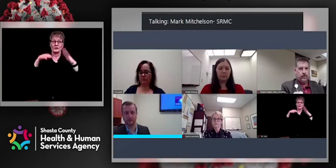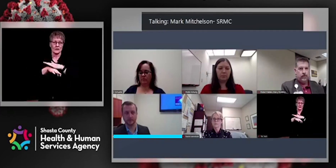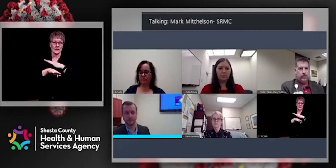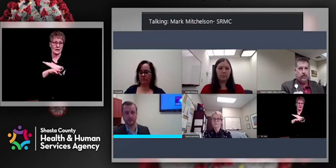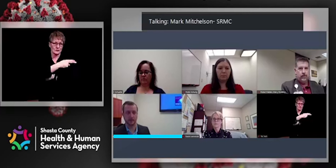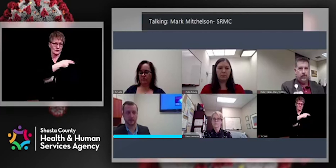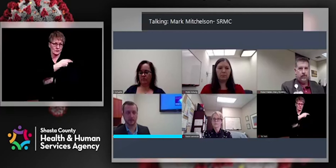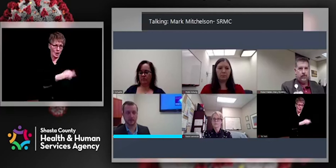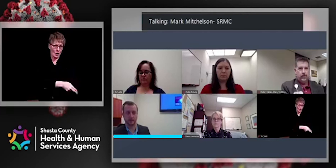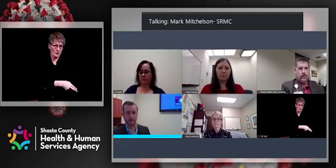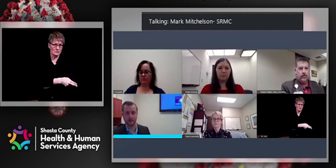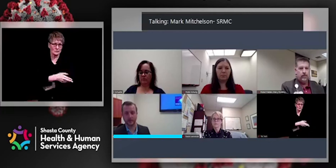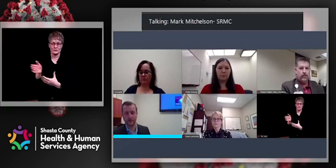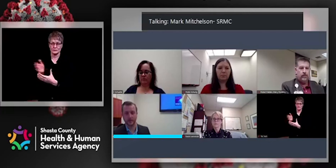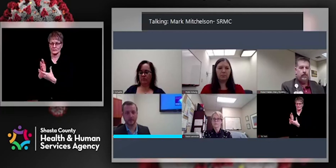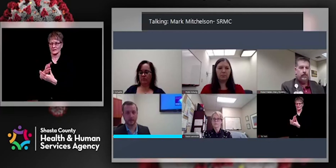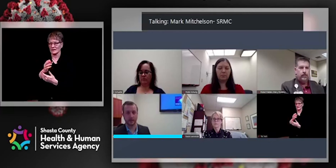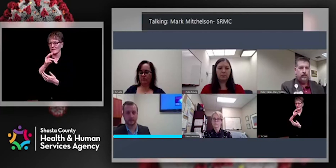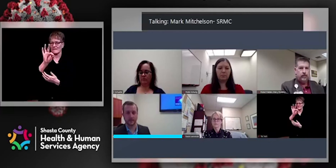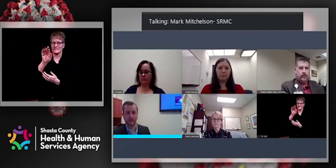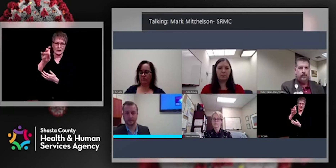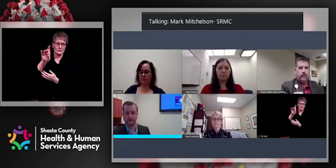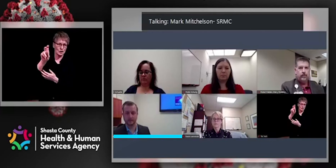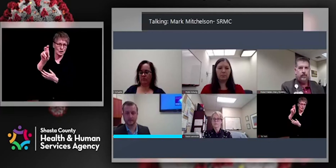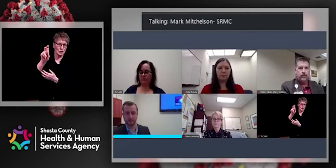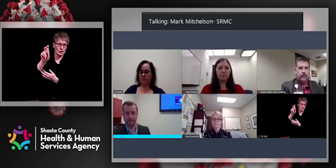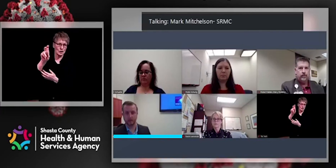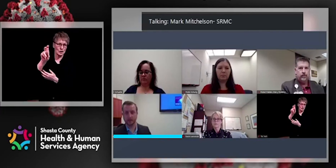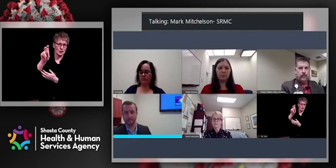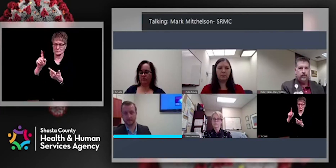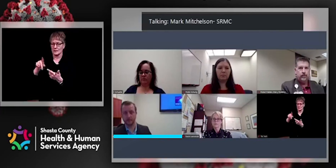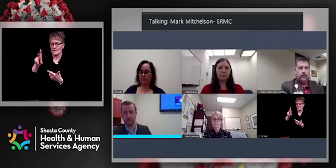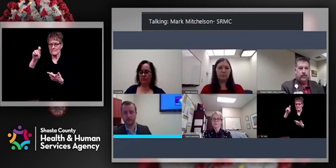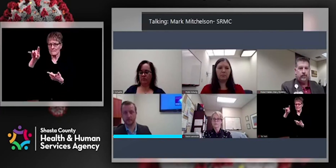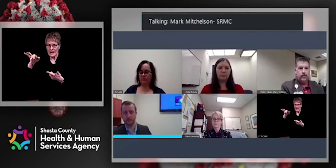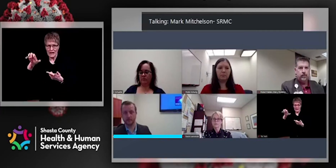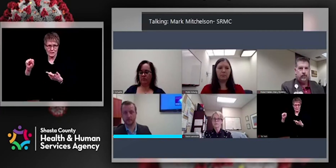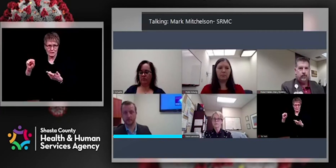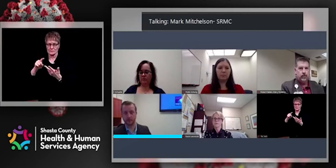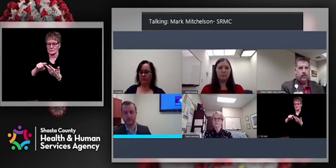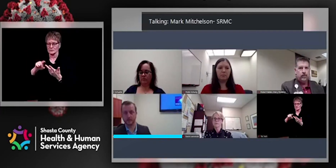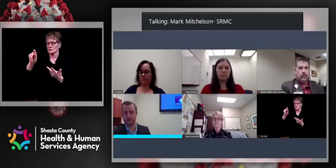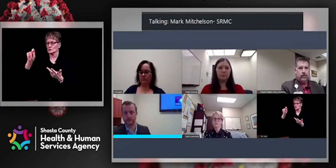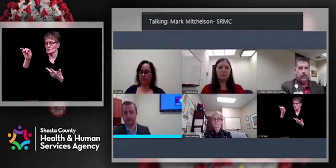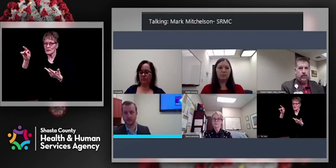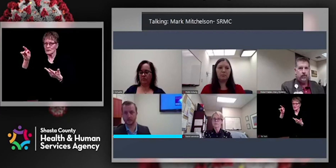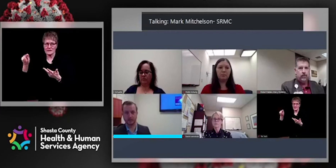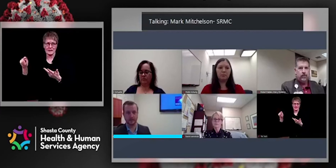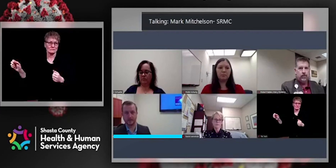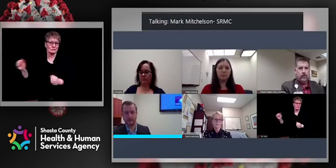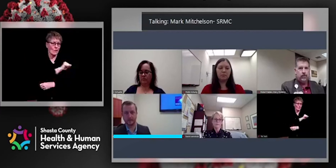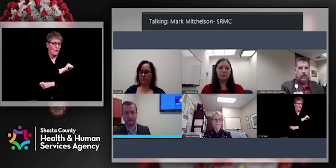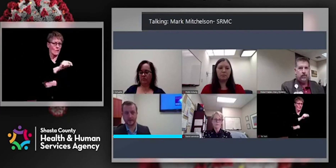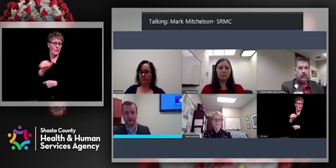Mayers, Trinity. They don't have their own ICUs anyway. So, anything that would have needed